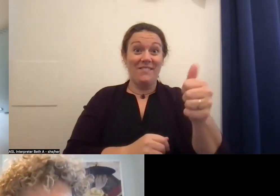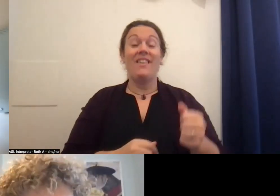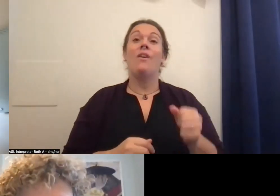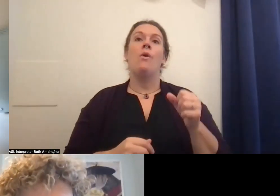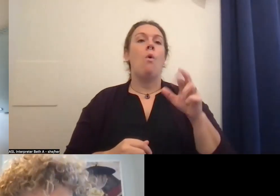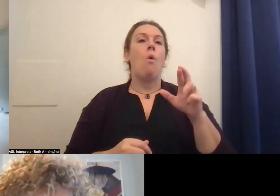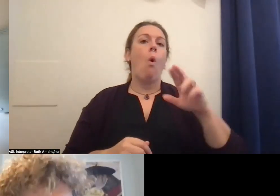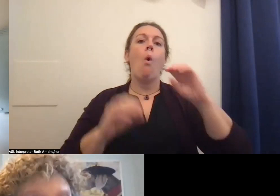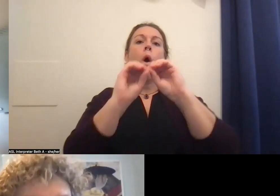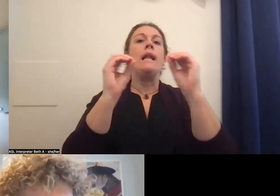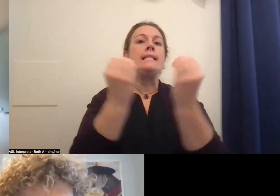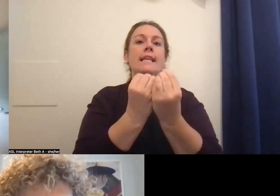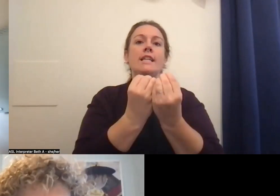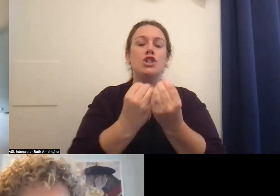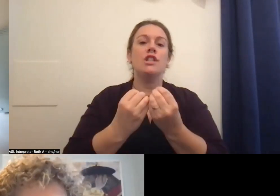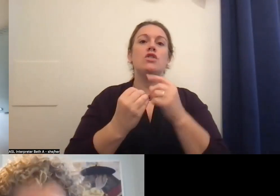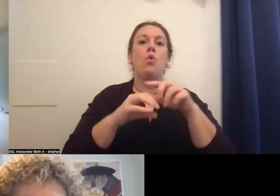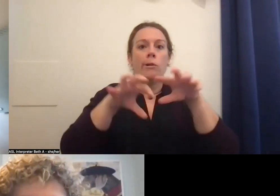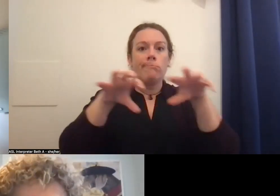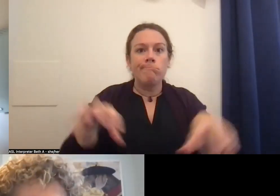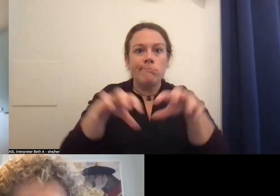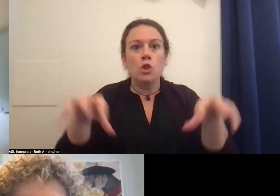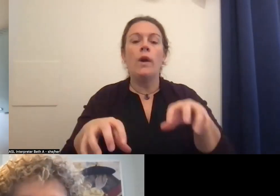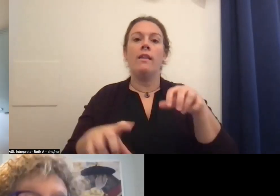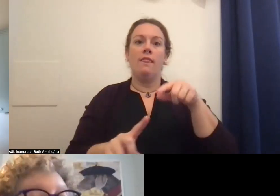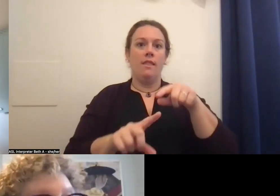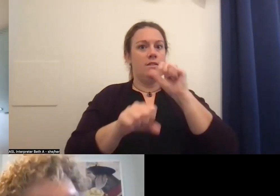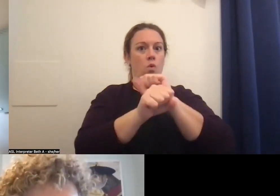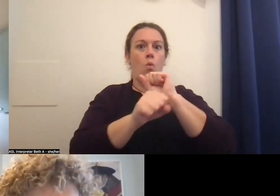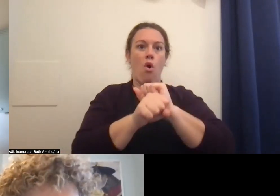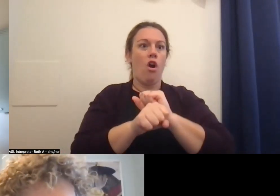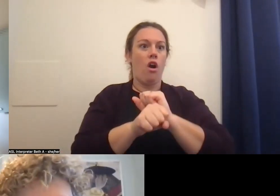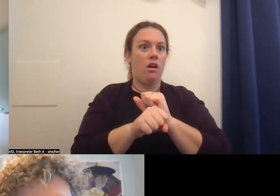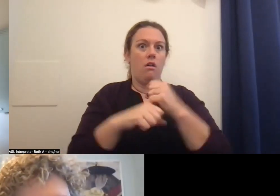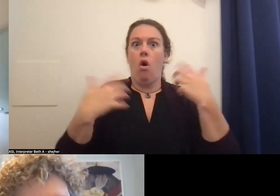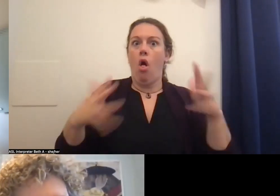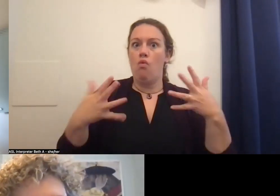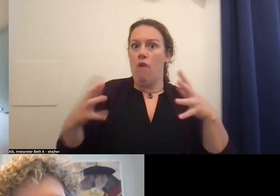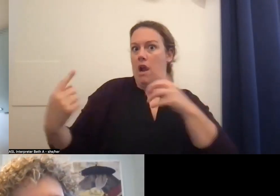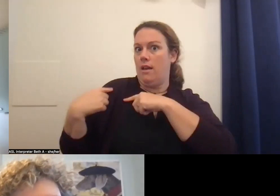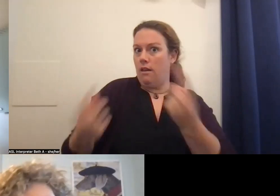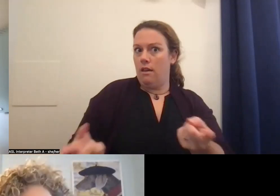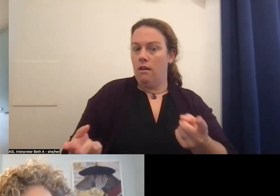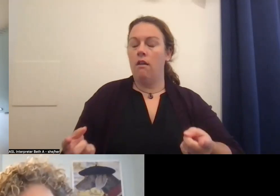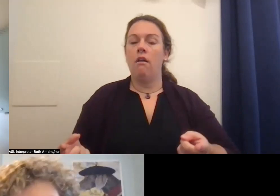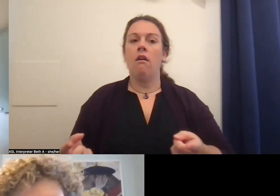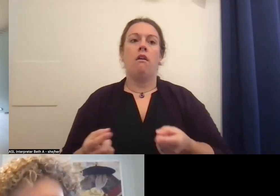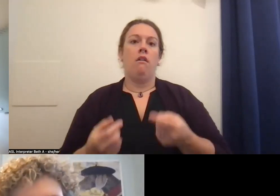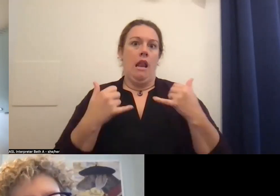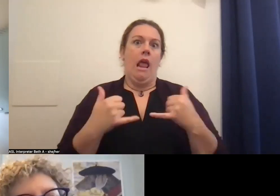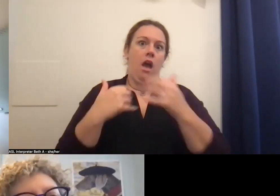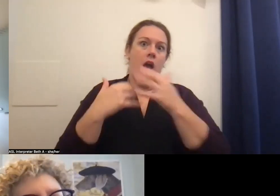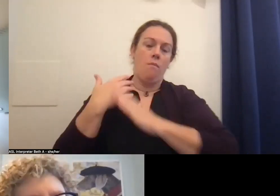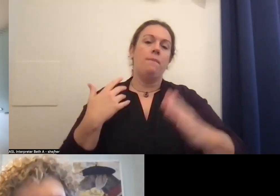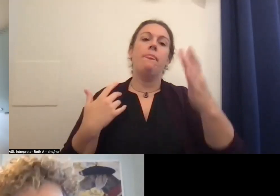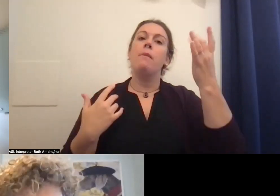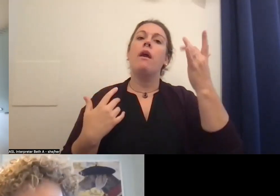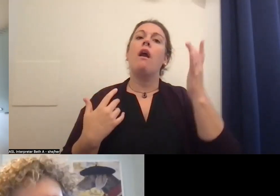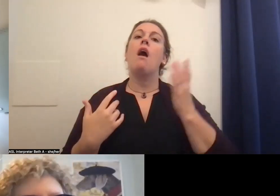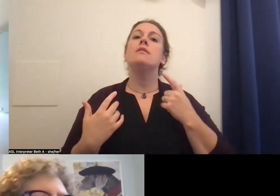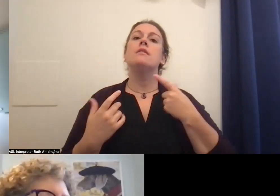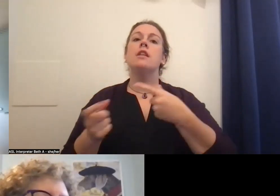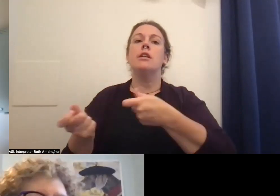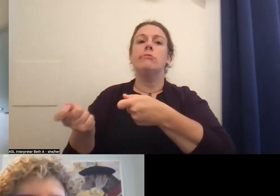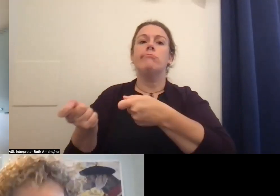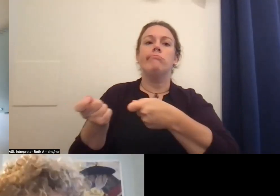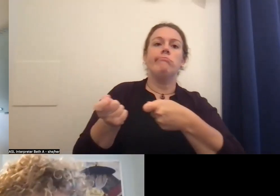that are doing this work actively because, without that um the the pull of our Eurocentric earlier